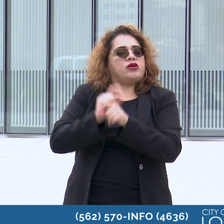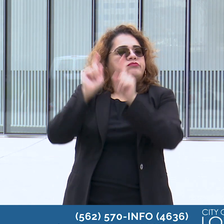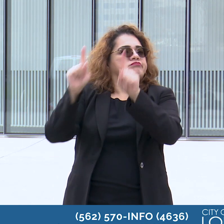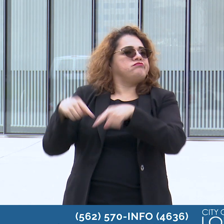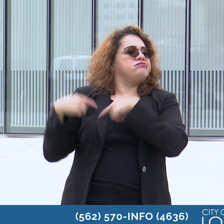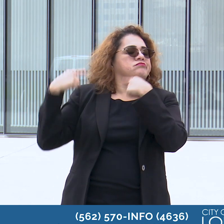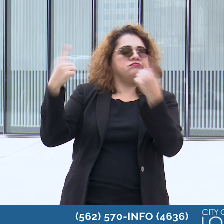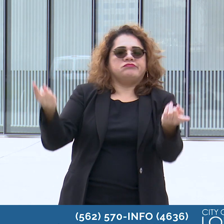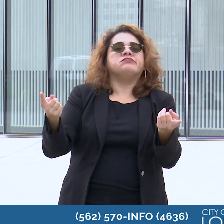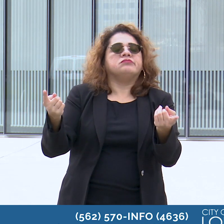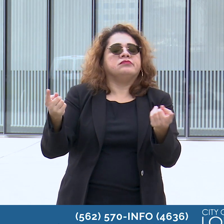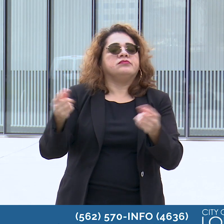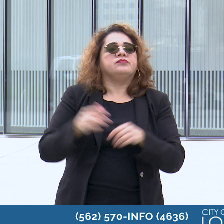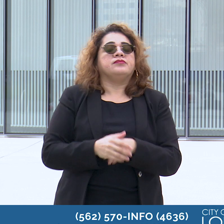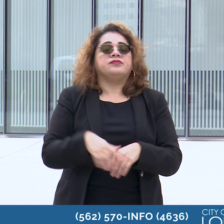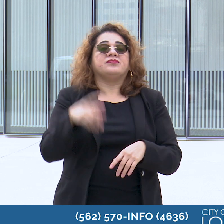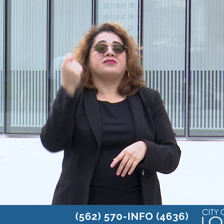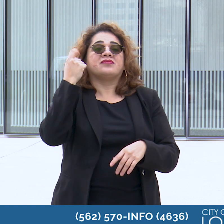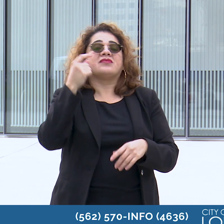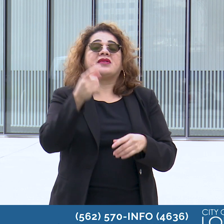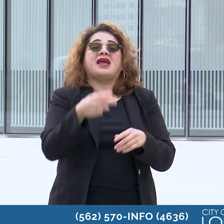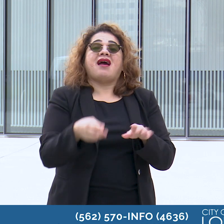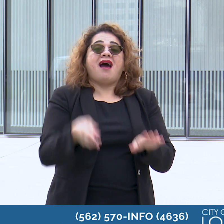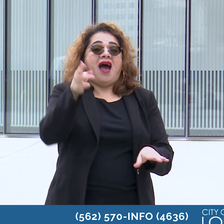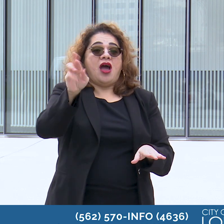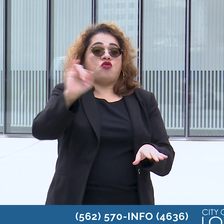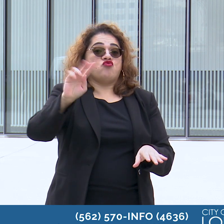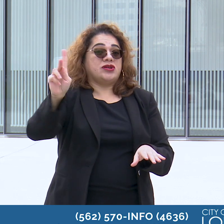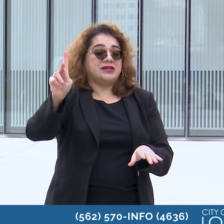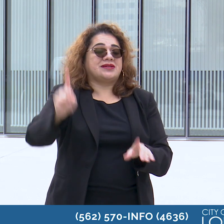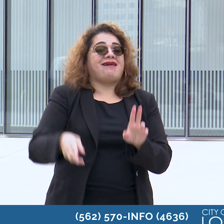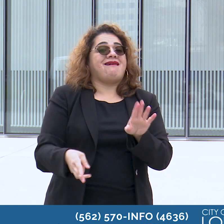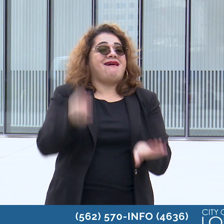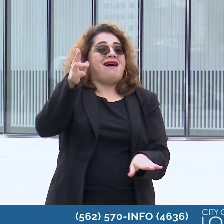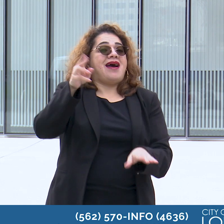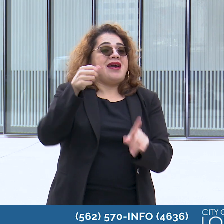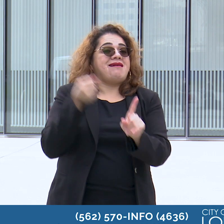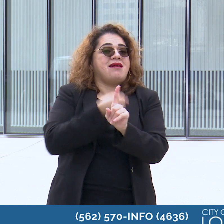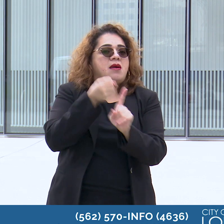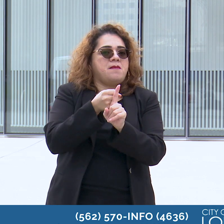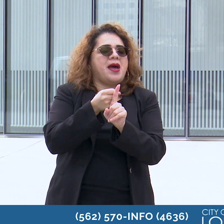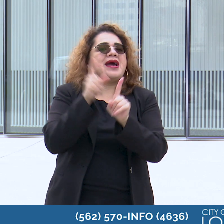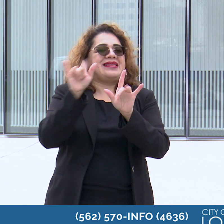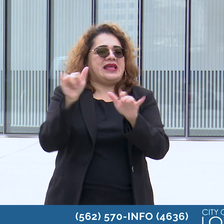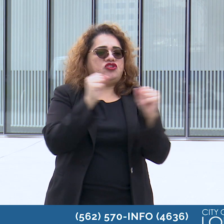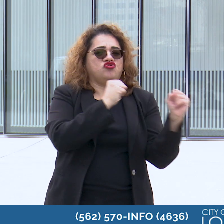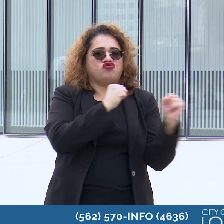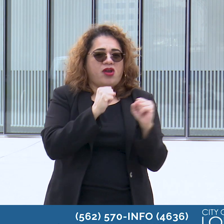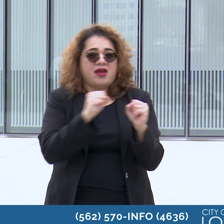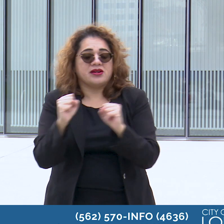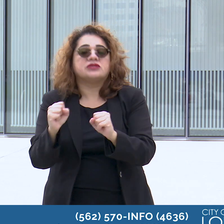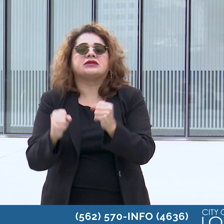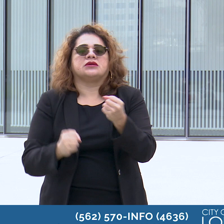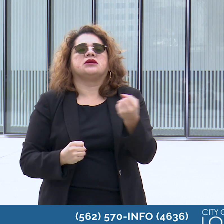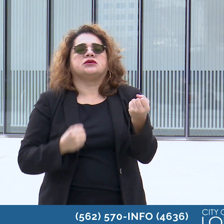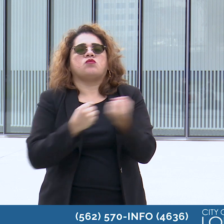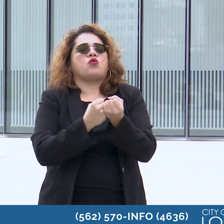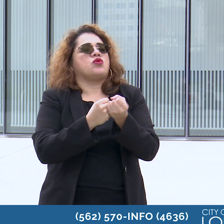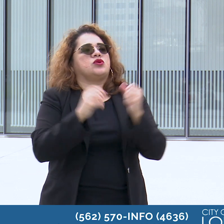vaccines for those at highest risk and with highest impact, a strategy that benefits all of us.